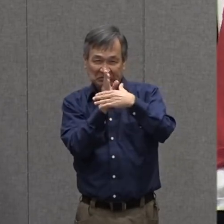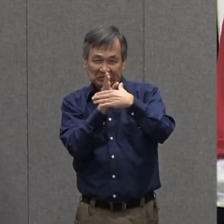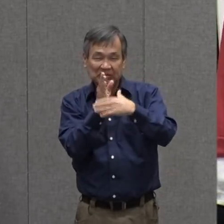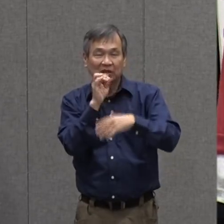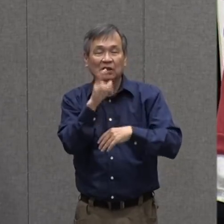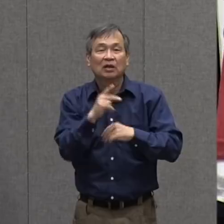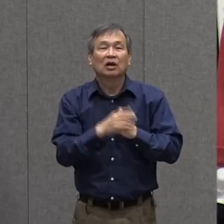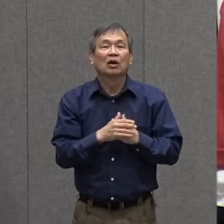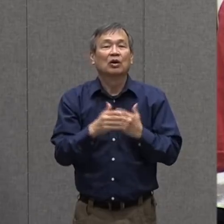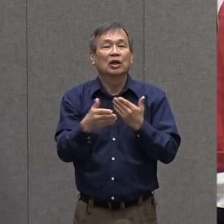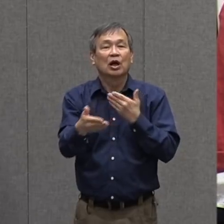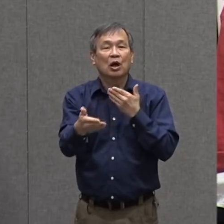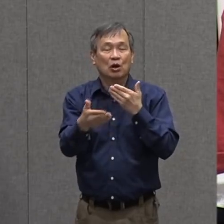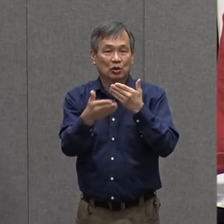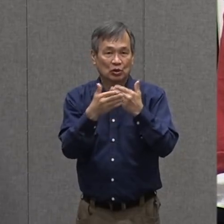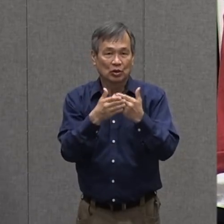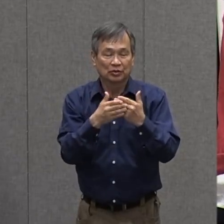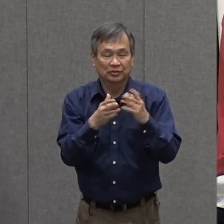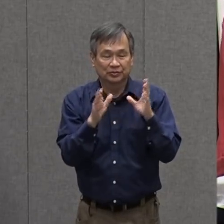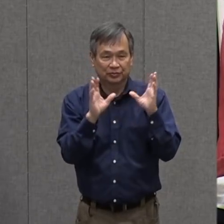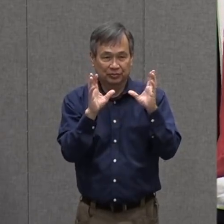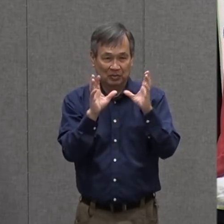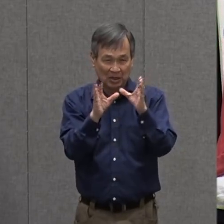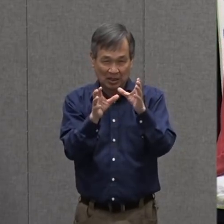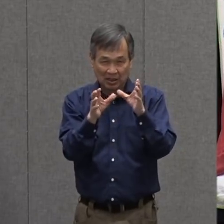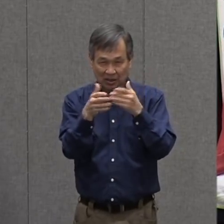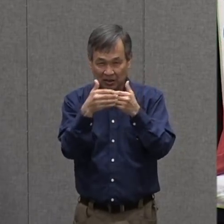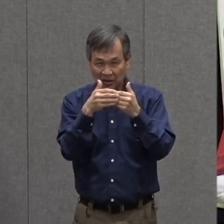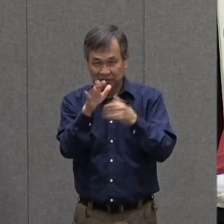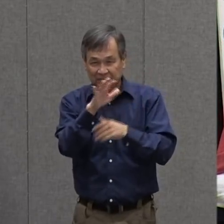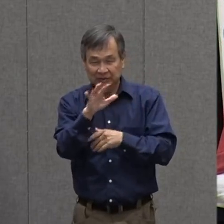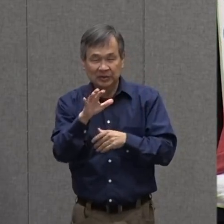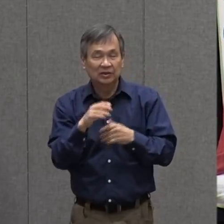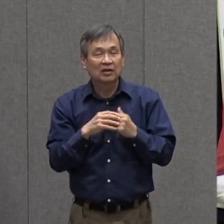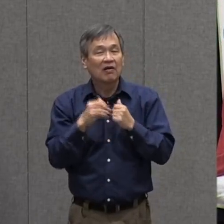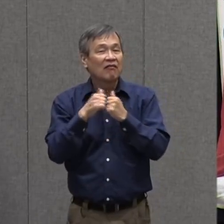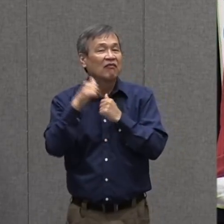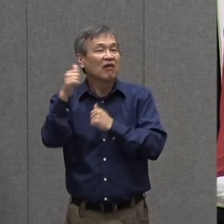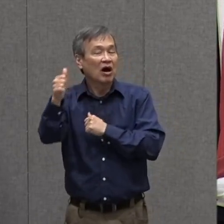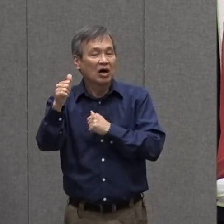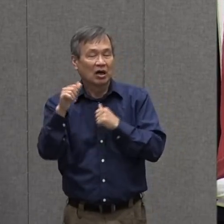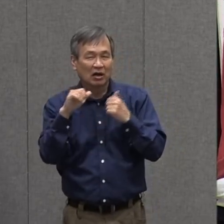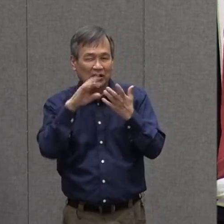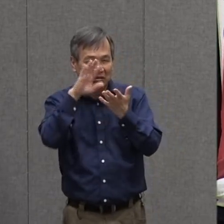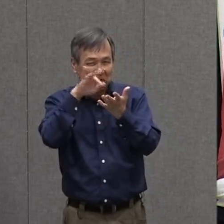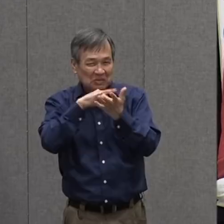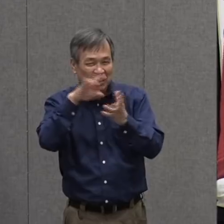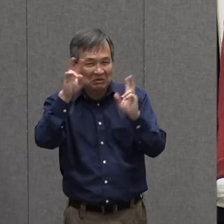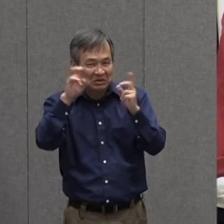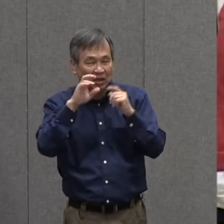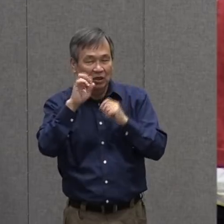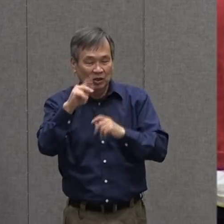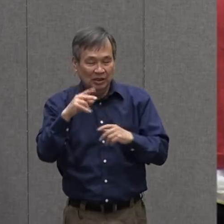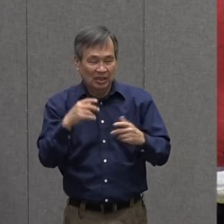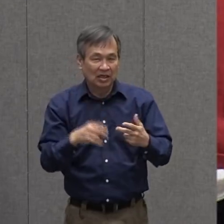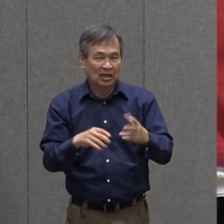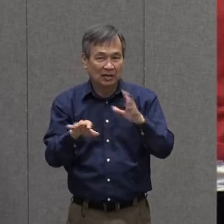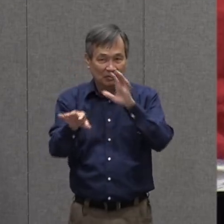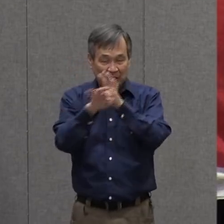So on the close, far and in between, I've ticked three numbers. Let's see if we can say these numbers correctly. Let's look at them.